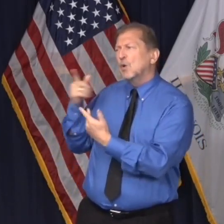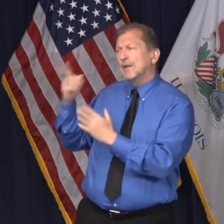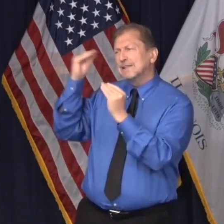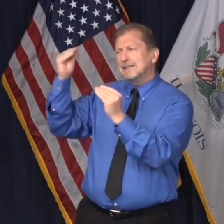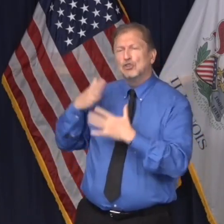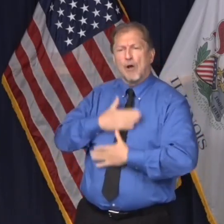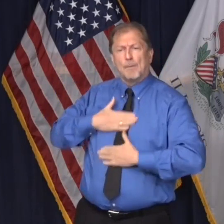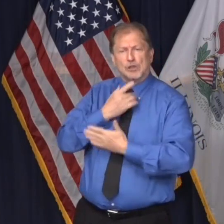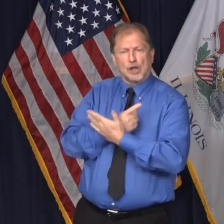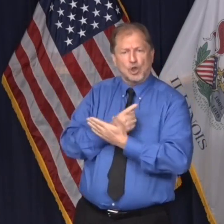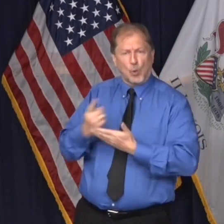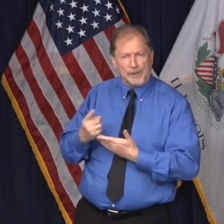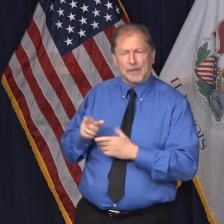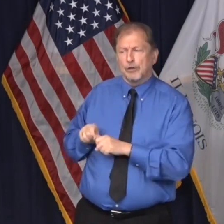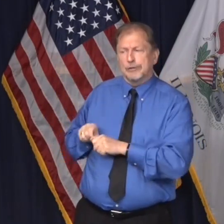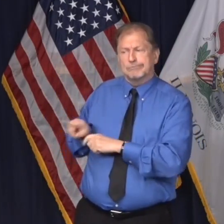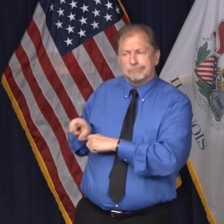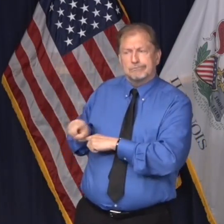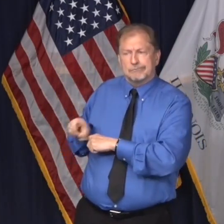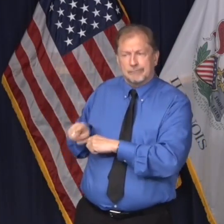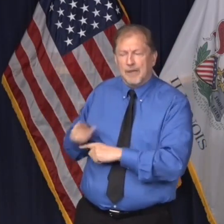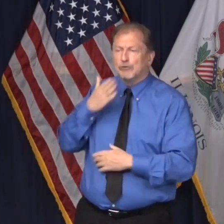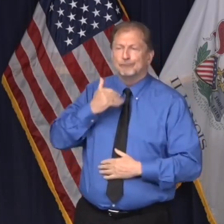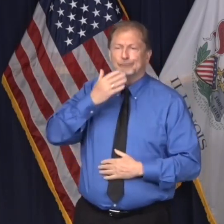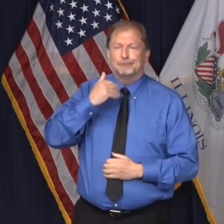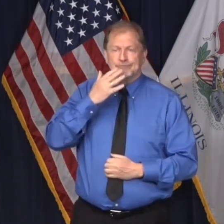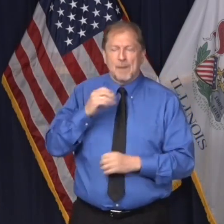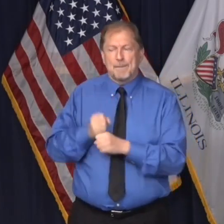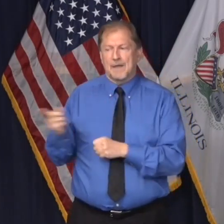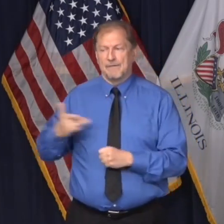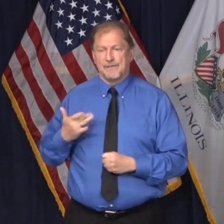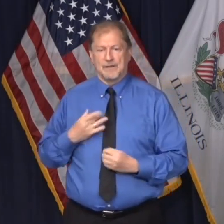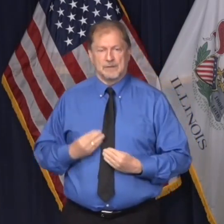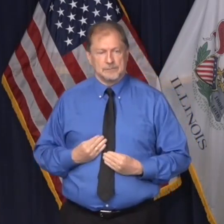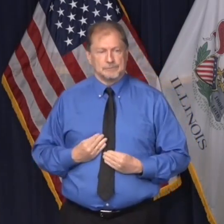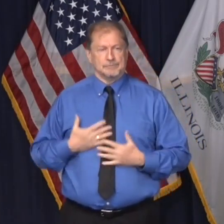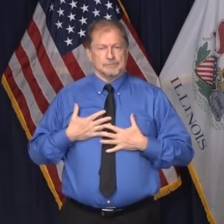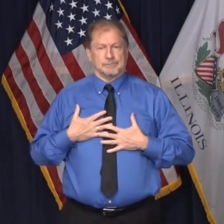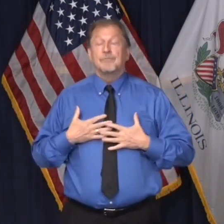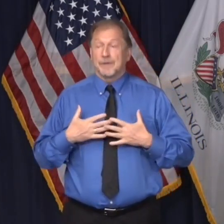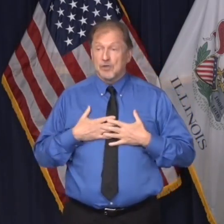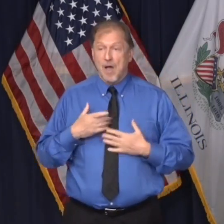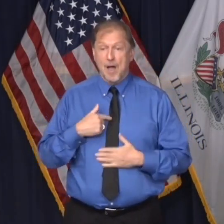BUT YOU KNOW ONE, I HOPE YOU WILL TAKE A MOMENT TO THANK THEM TODAY, CALL THEM, SEND THEM A